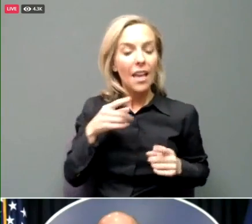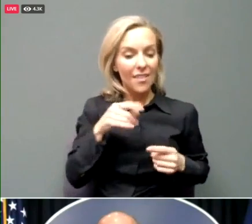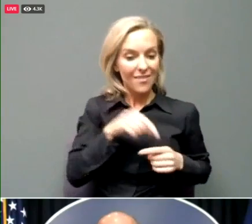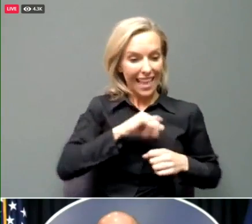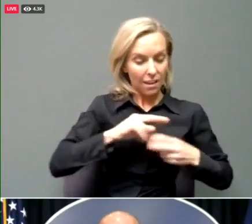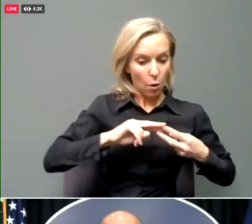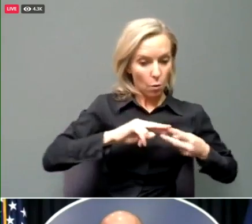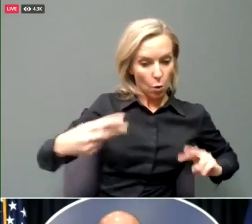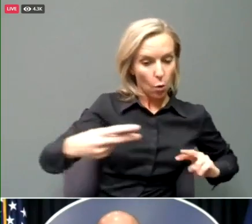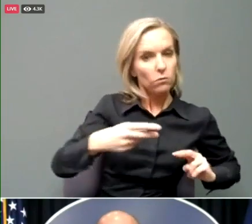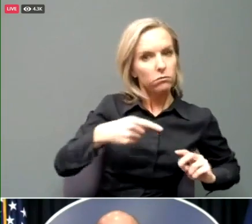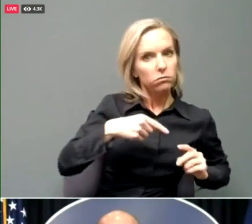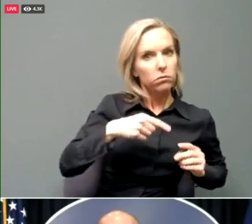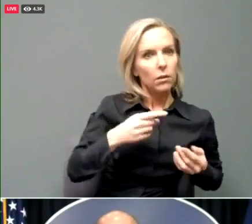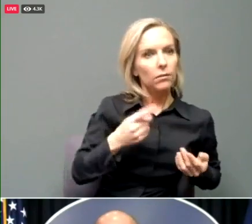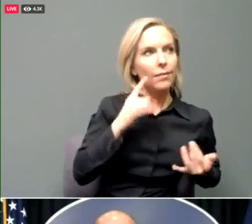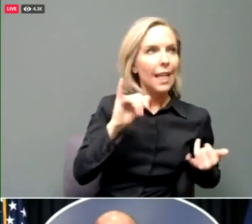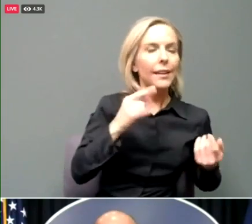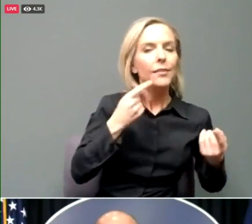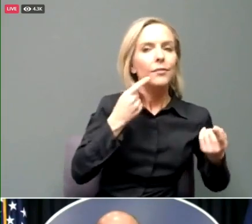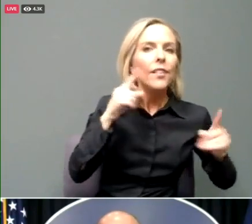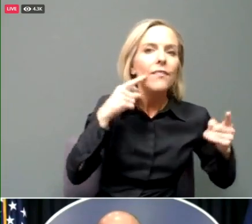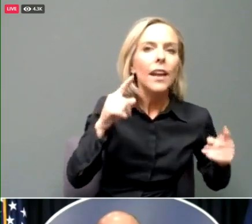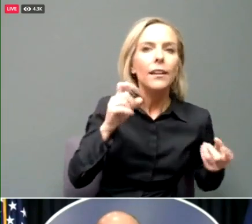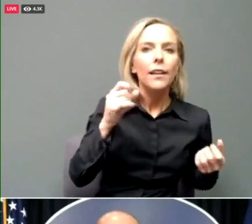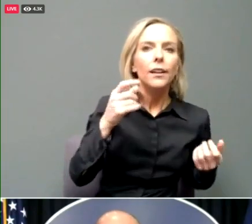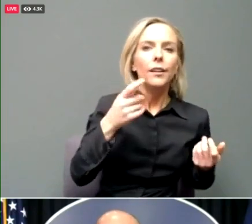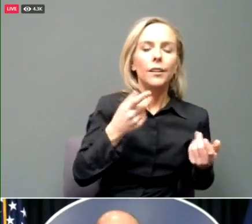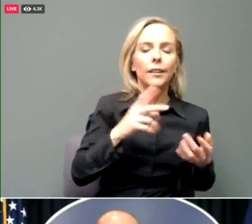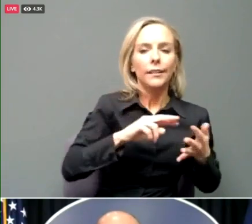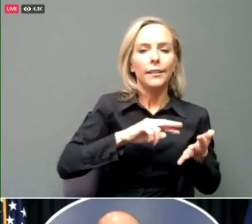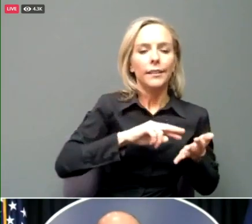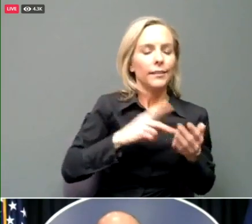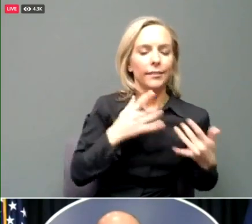off natural selection, weeds those out, but where it helps the virus to be more